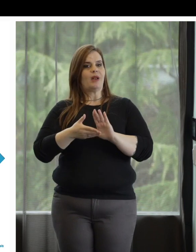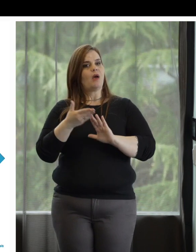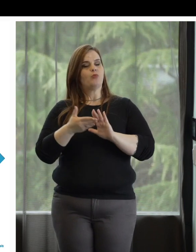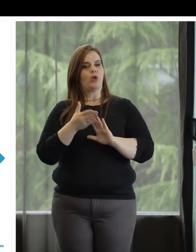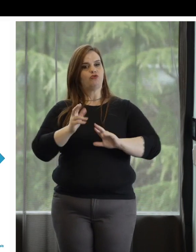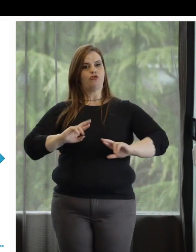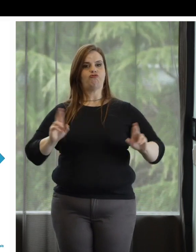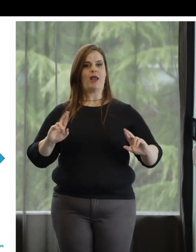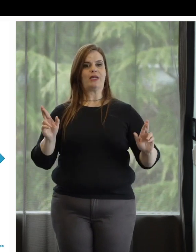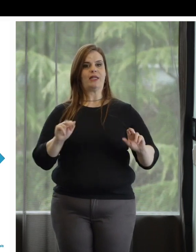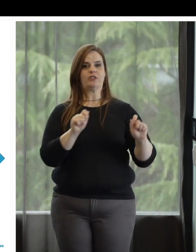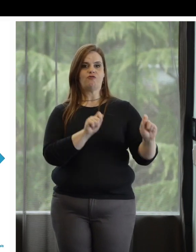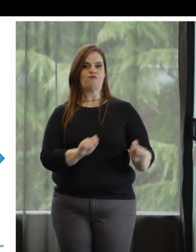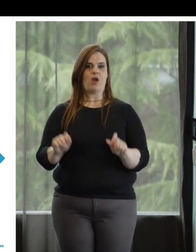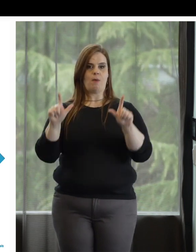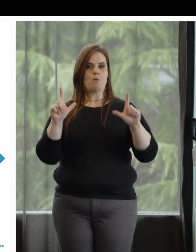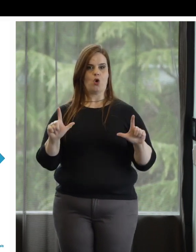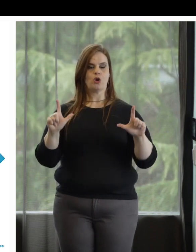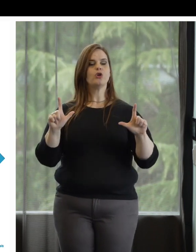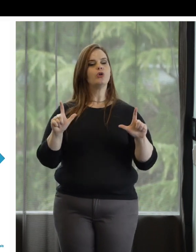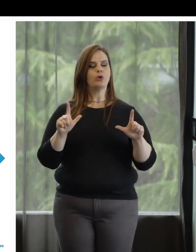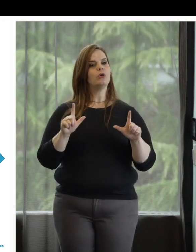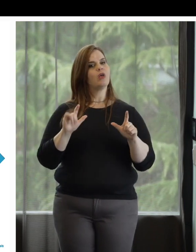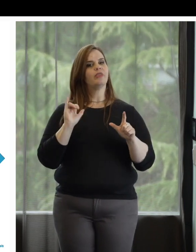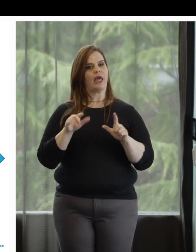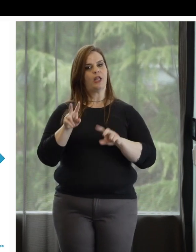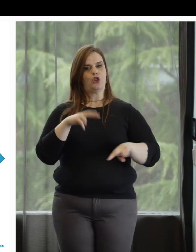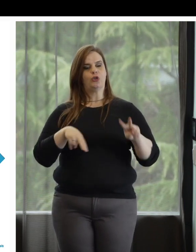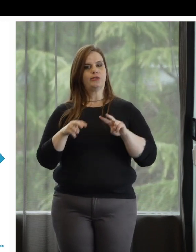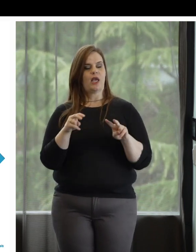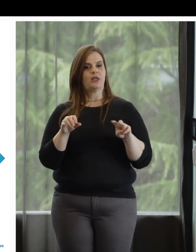framework that looks at standards when looking at